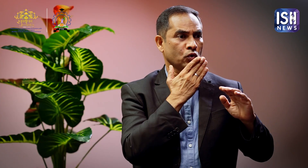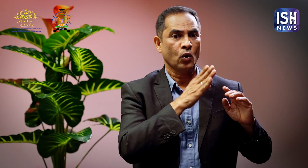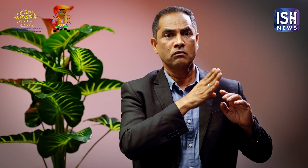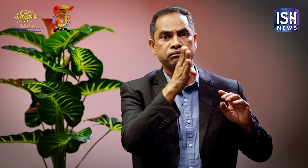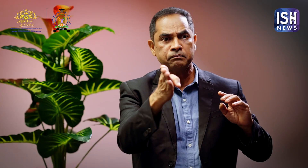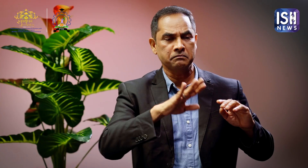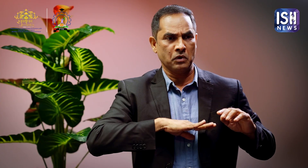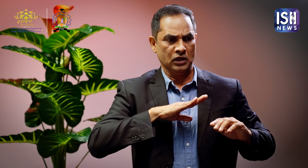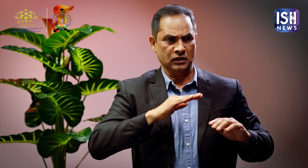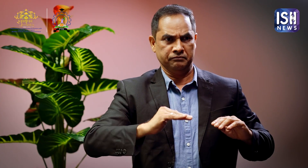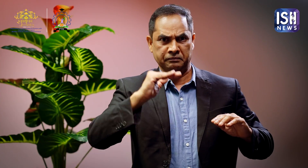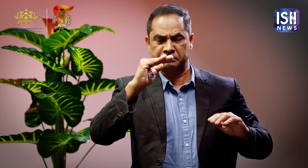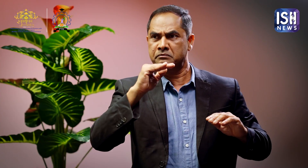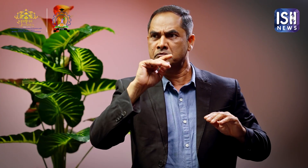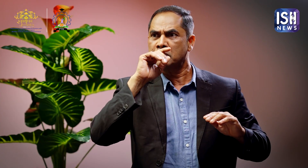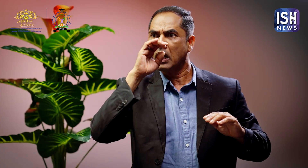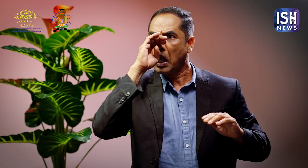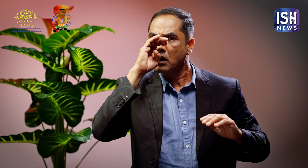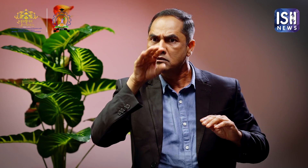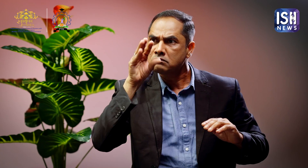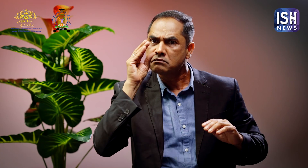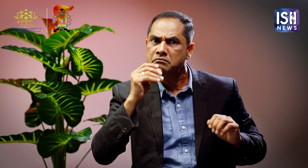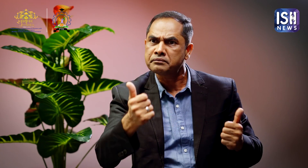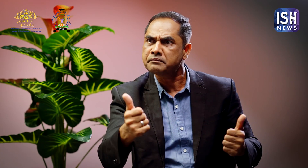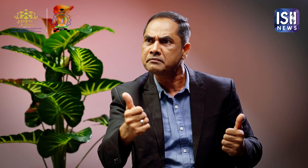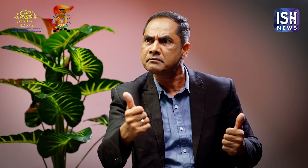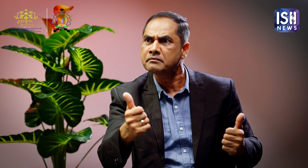Then when they attended the school, they can learn English as second language well.